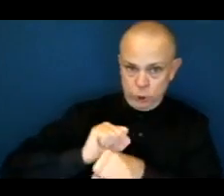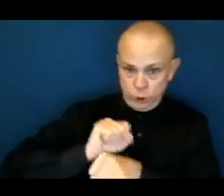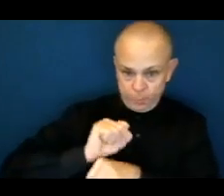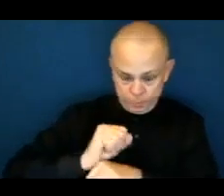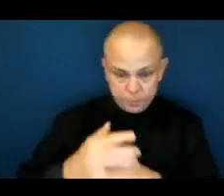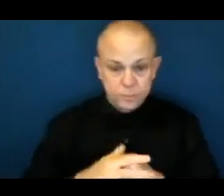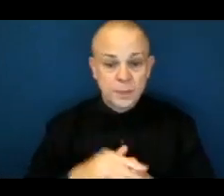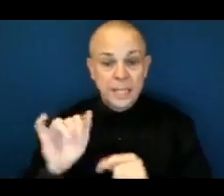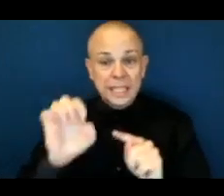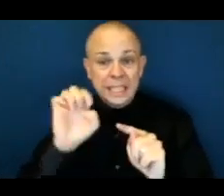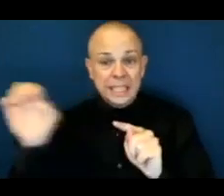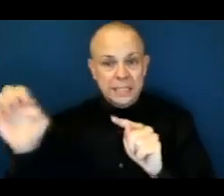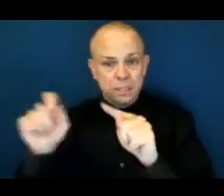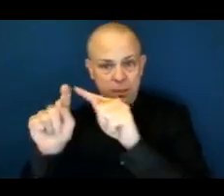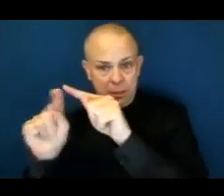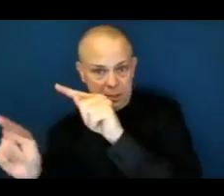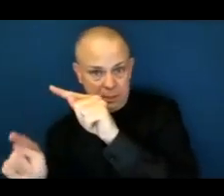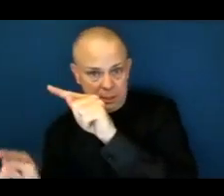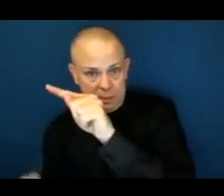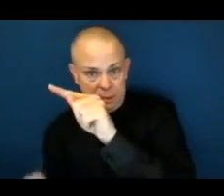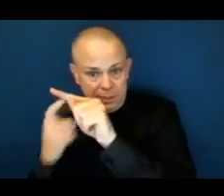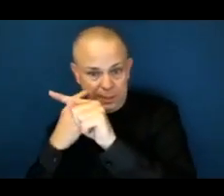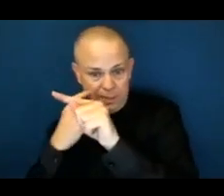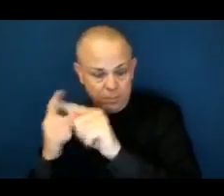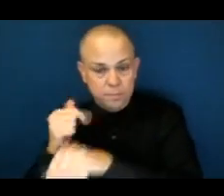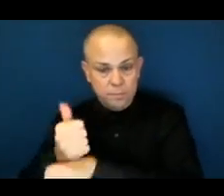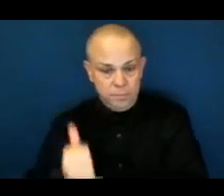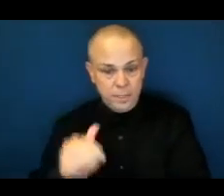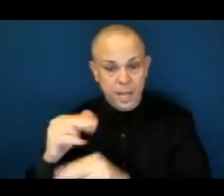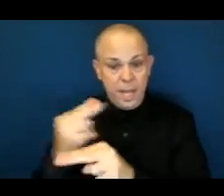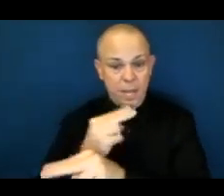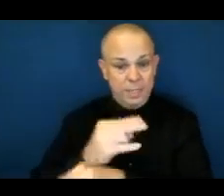5758 junction using our road systems and where we're